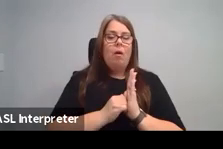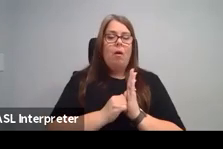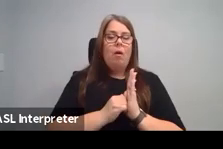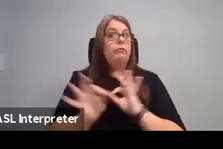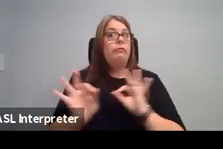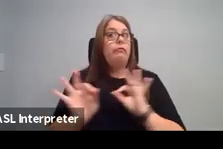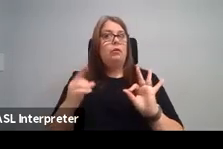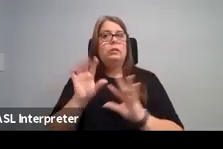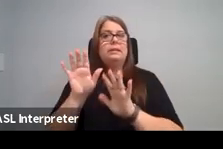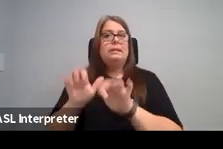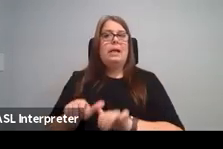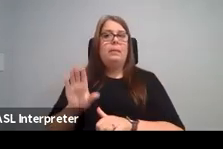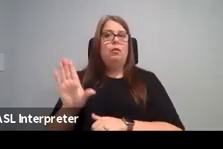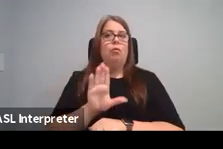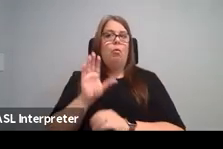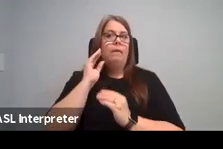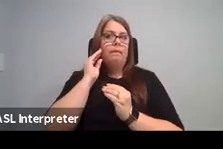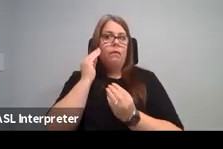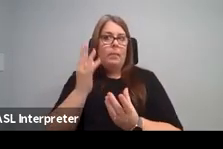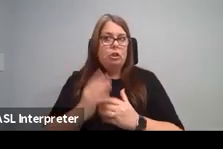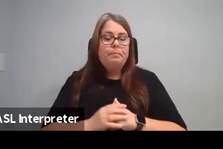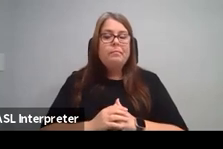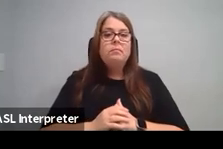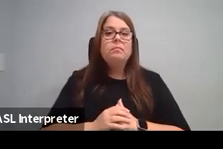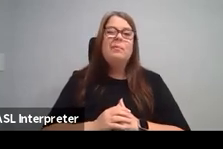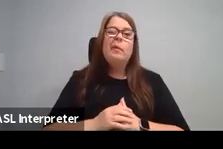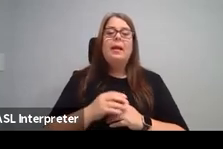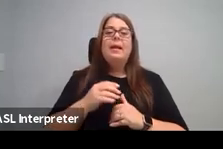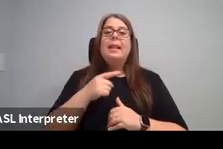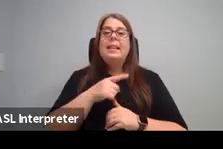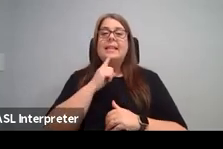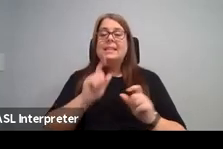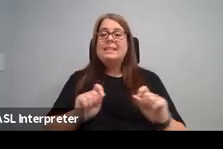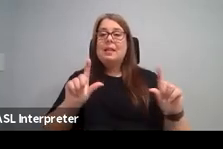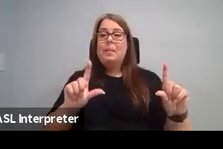Allison Frenzel : Alright. Thank you, gentlemen. And finally, this is the page that San Diego County Office of Ed has